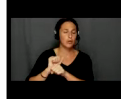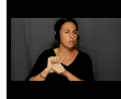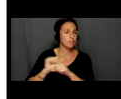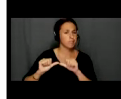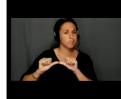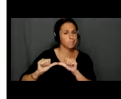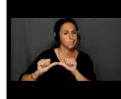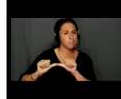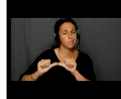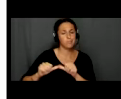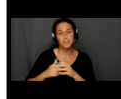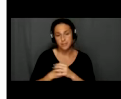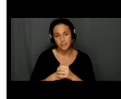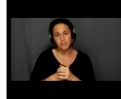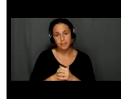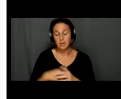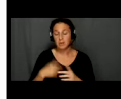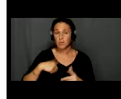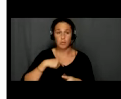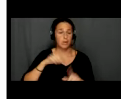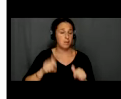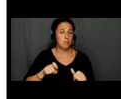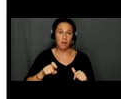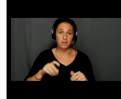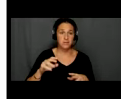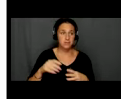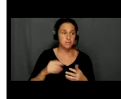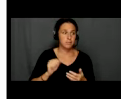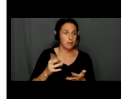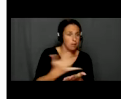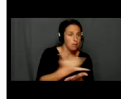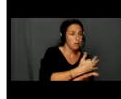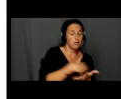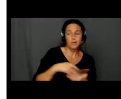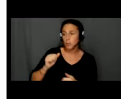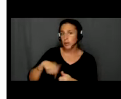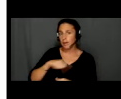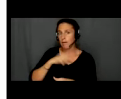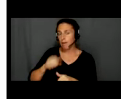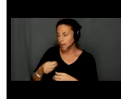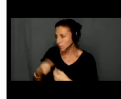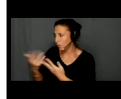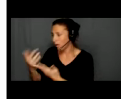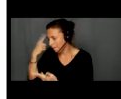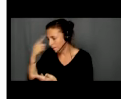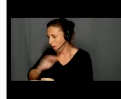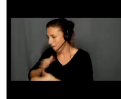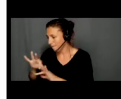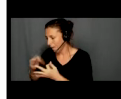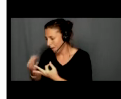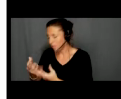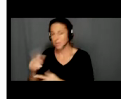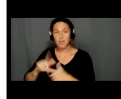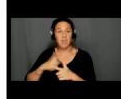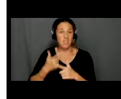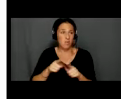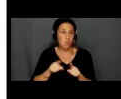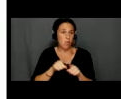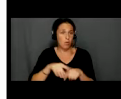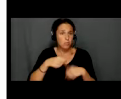family and bring food to the community, especially, but since I'm working in